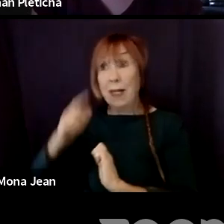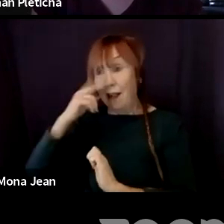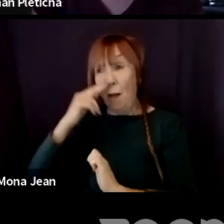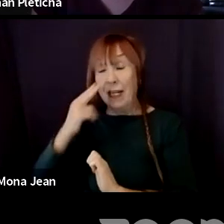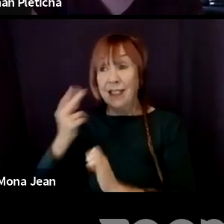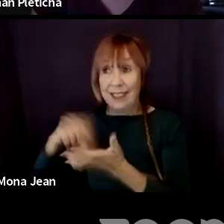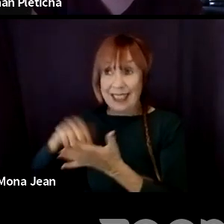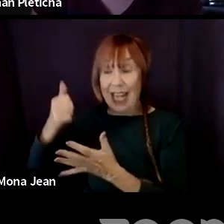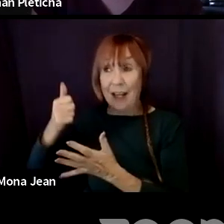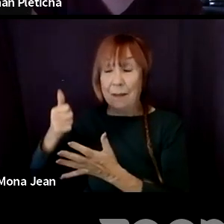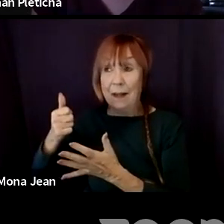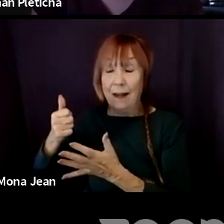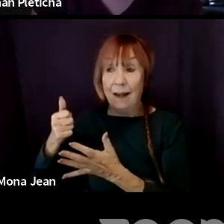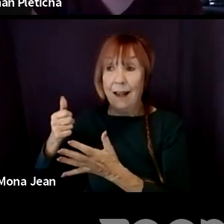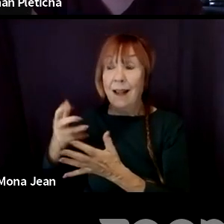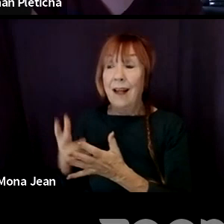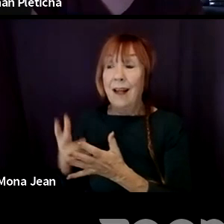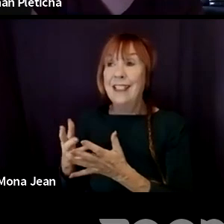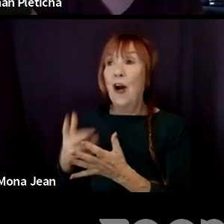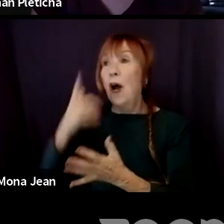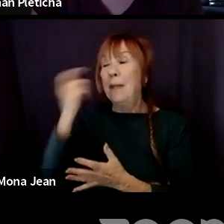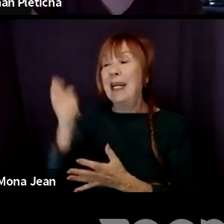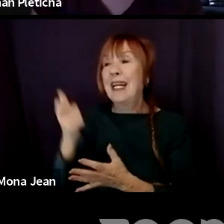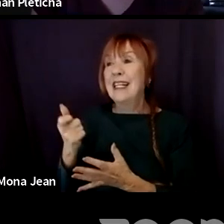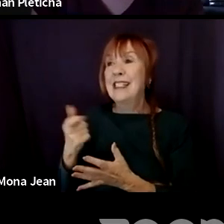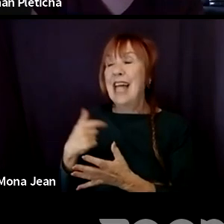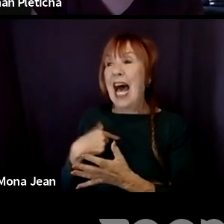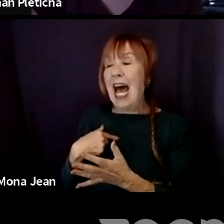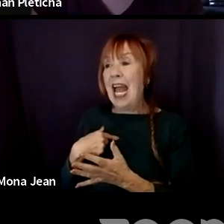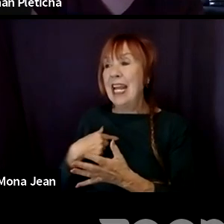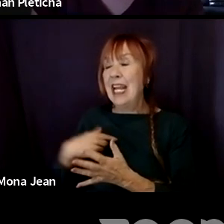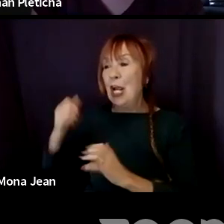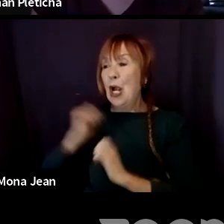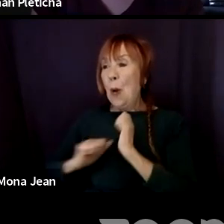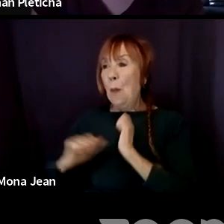I can perform the exact minimum amount to say a joke.